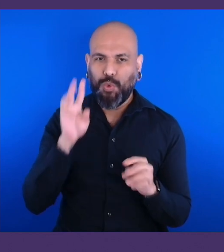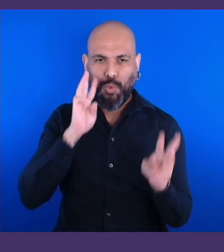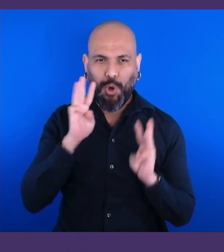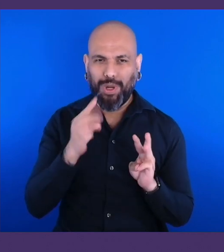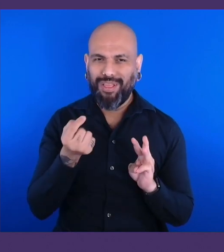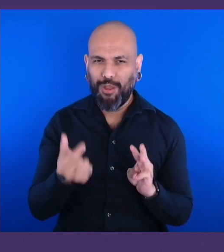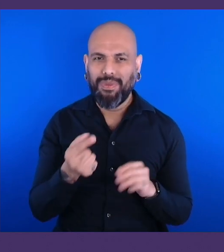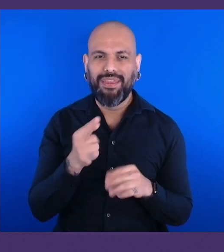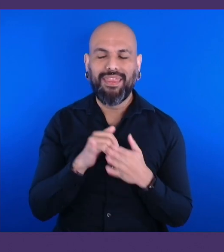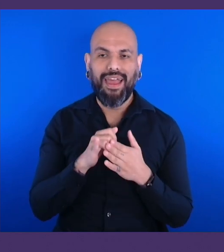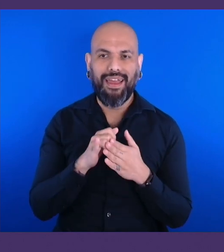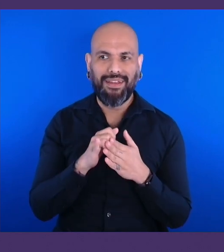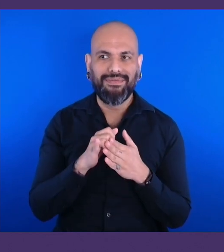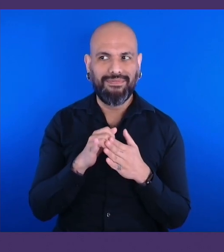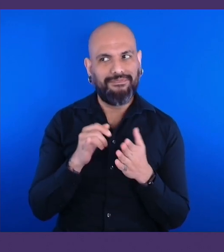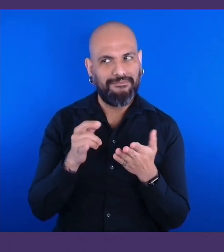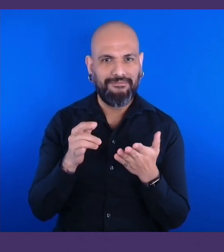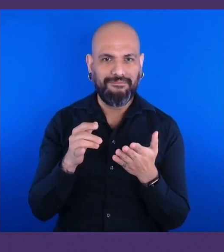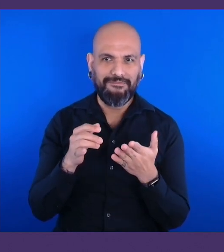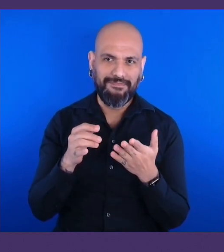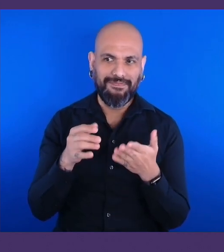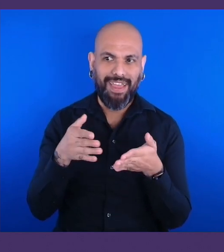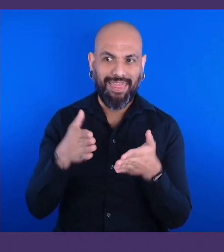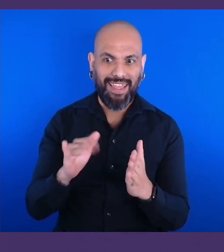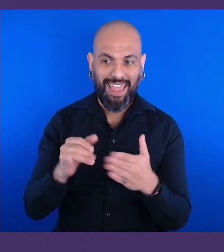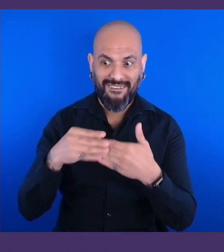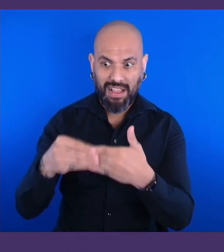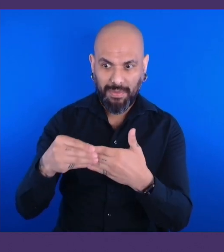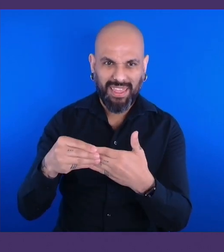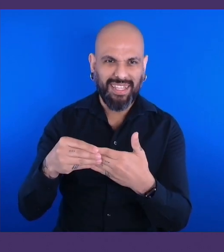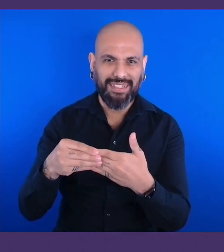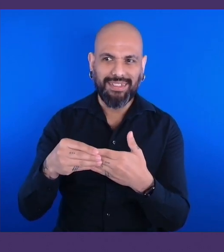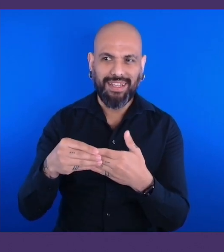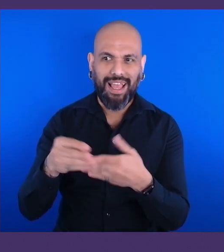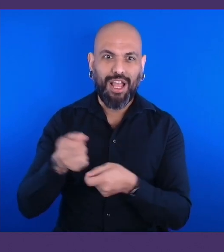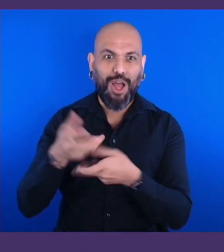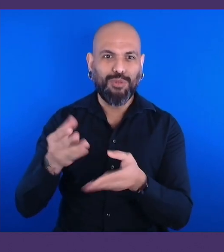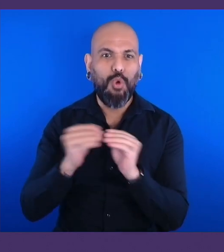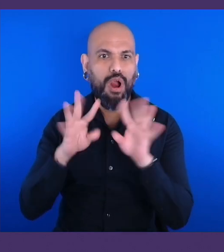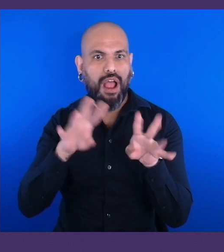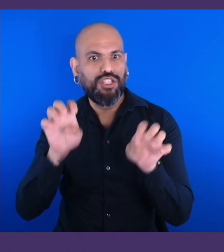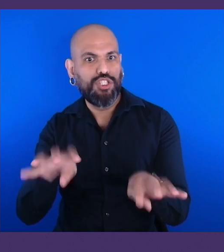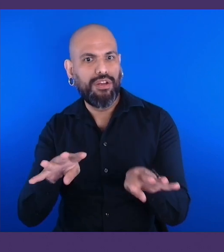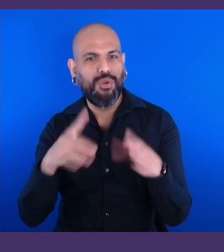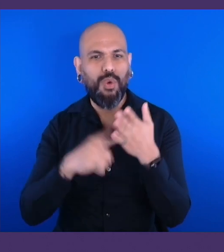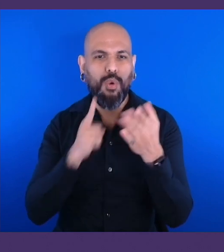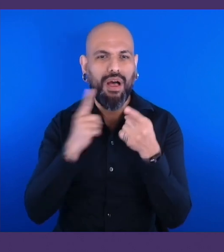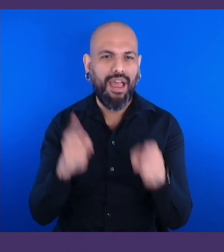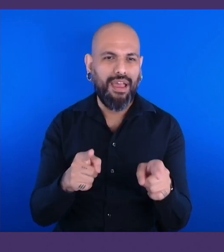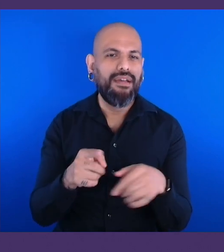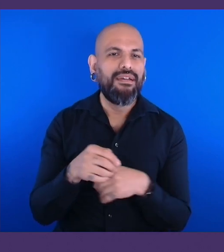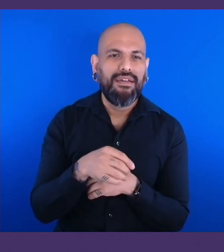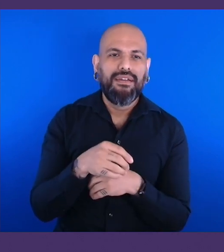kind of, more uncertainty about what exactly it is that an organization needs to do; and we're certainly hearing